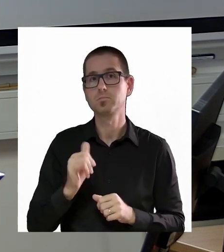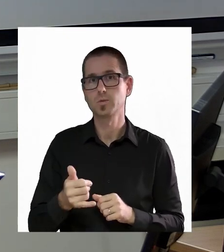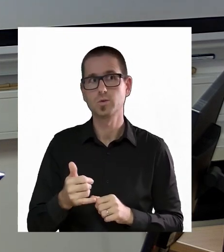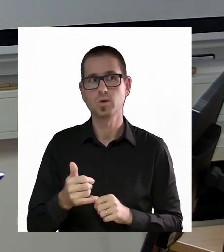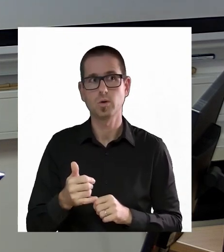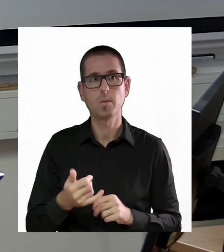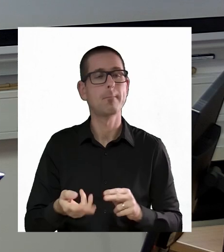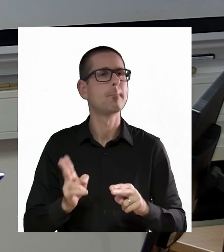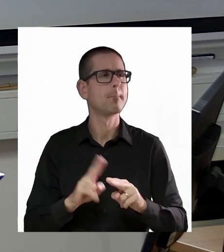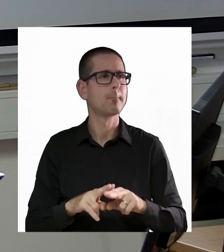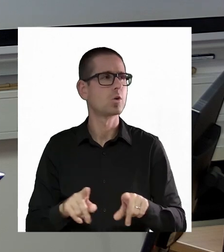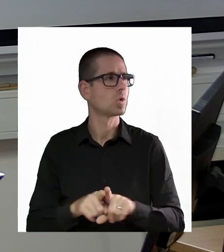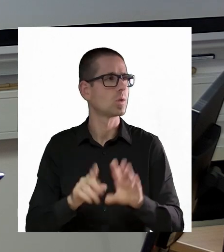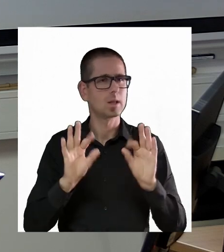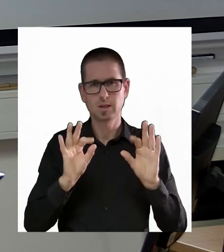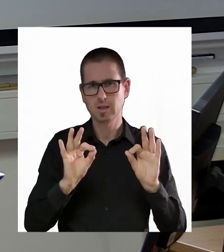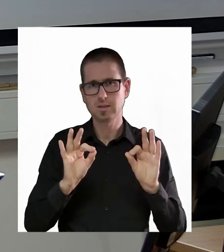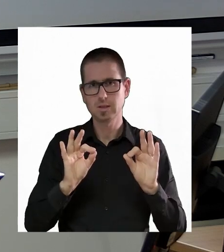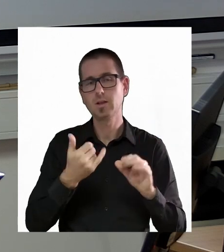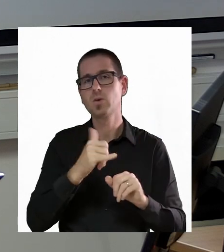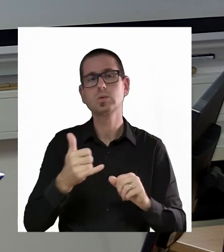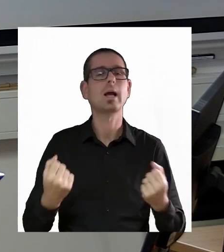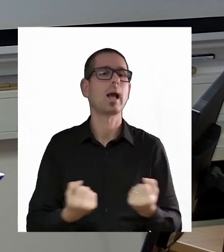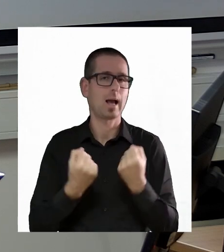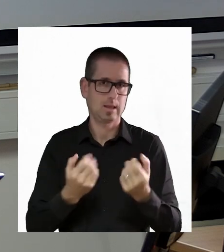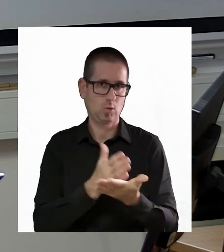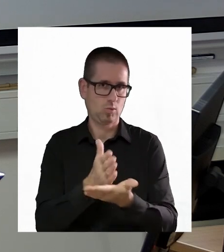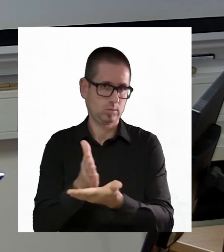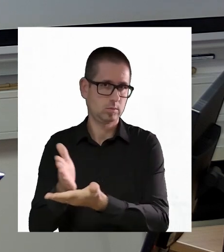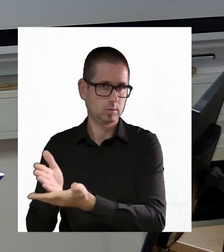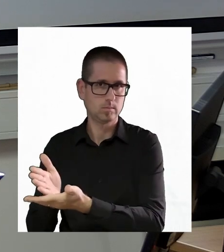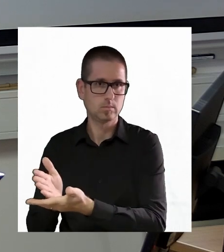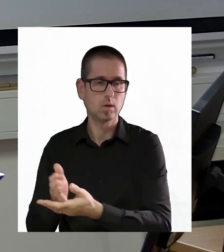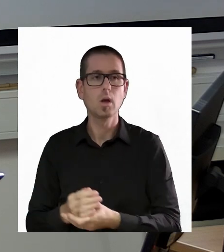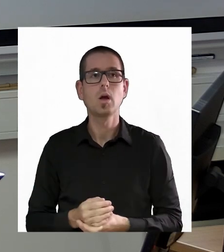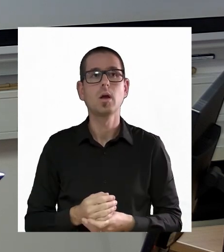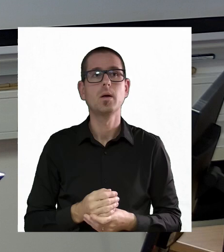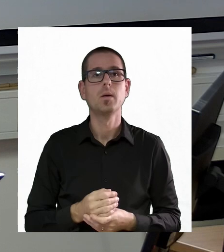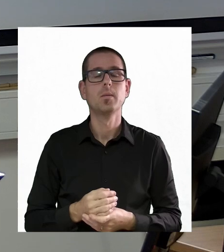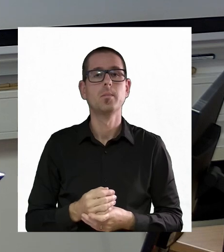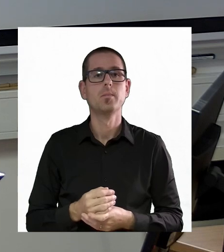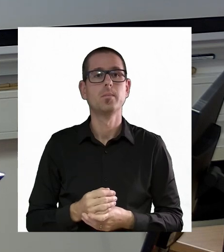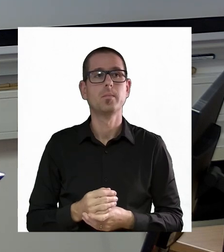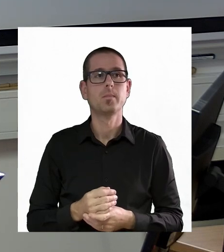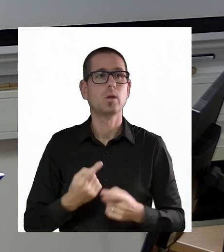more than 10 in each activity, workshop survey and so on while in in talks to directly answer the